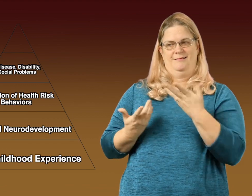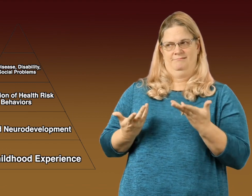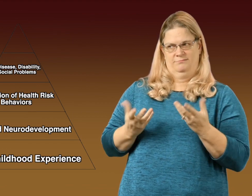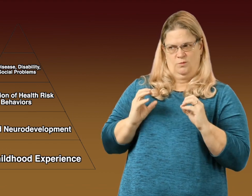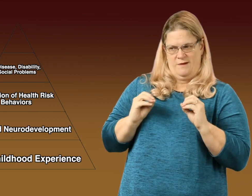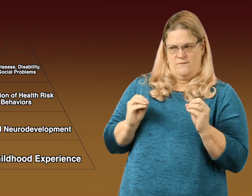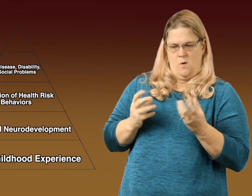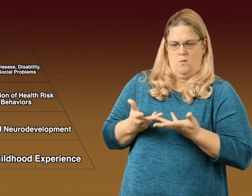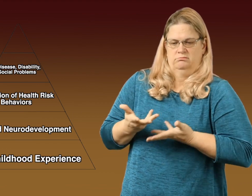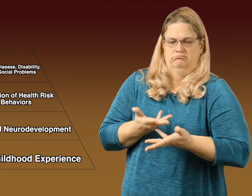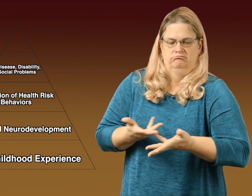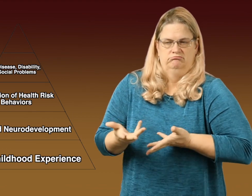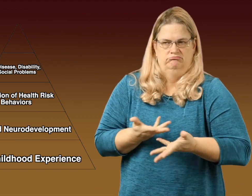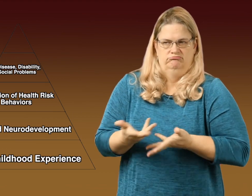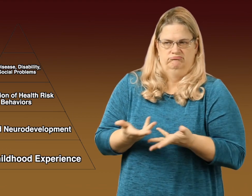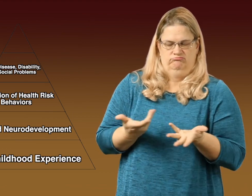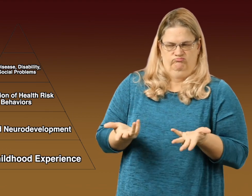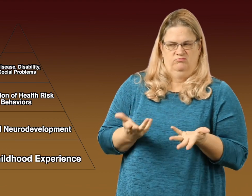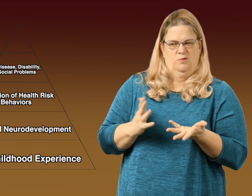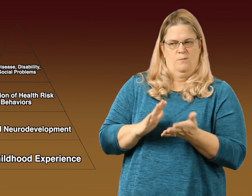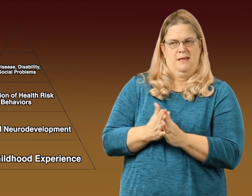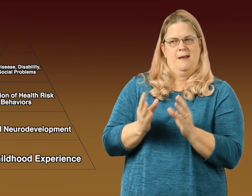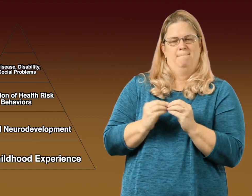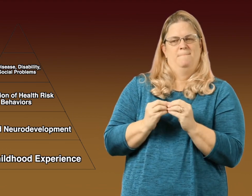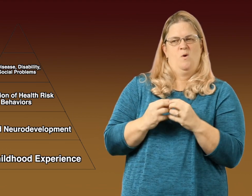which can lead to isolation and no interaction with others.